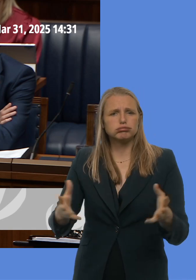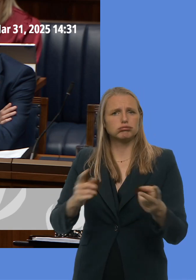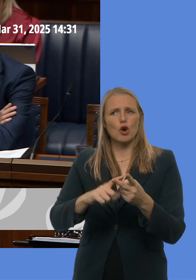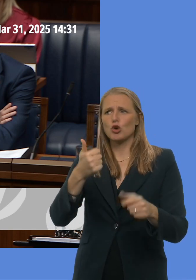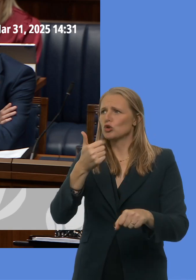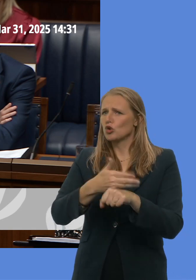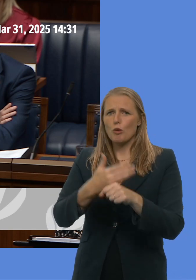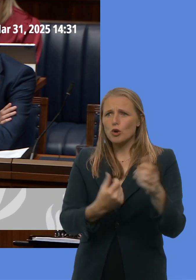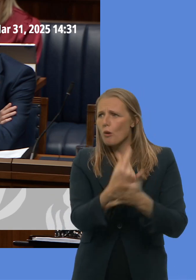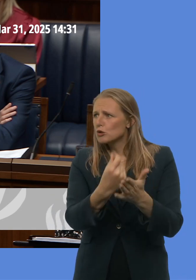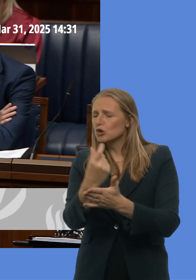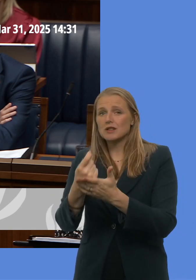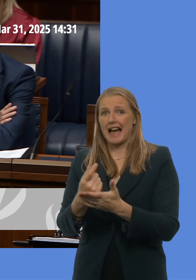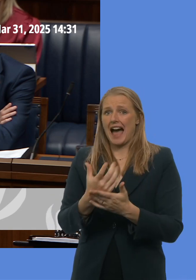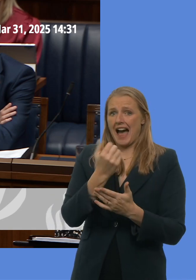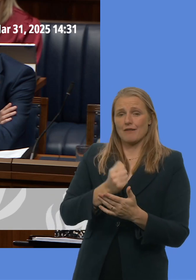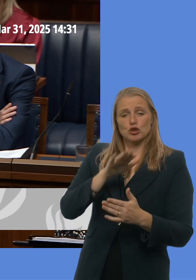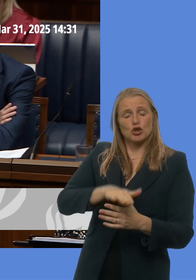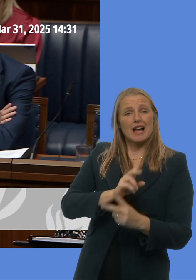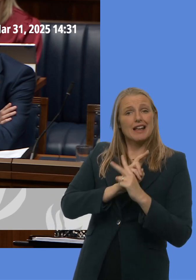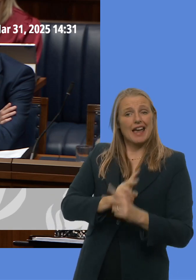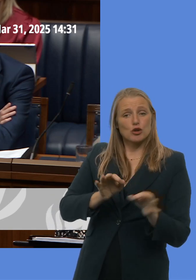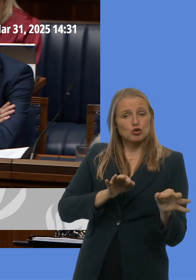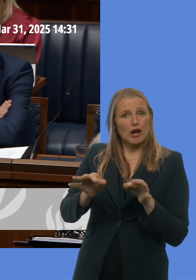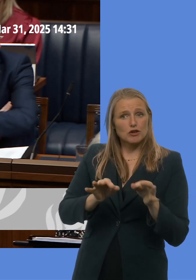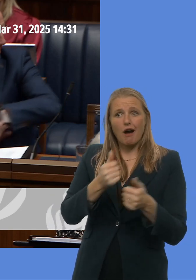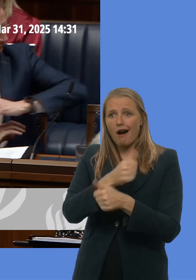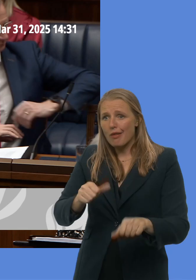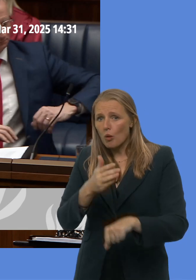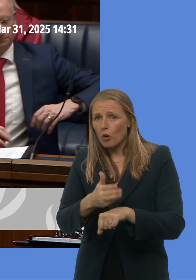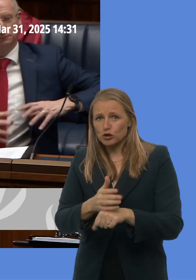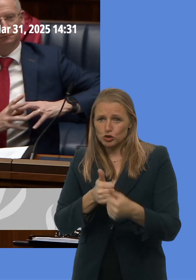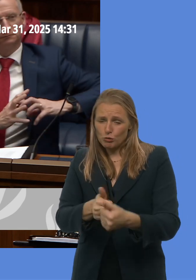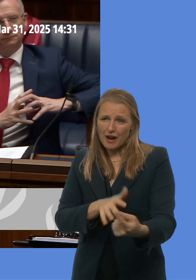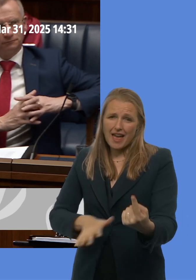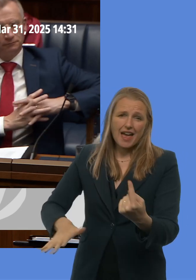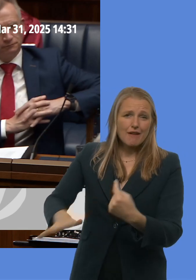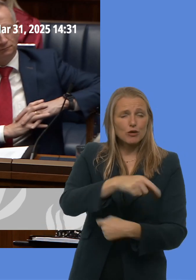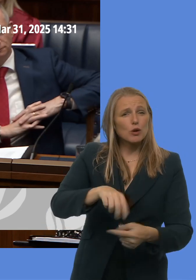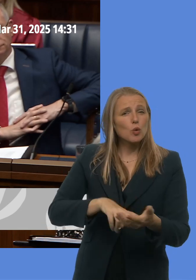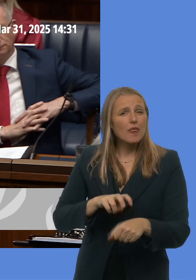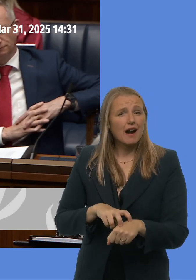strategy to support people from right throughout the community in Northern Ireland, and tackling the health waiting lists.